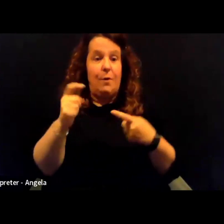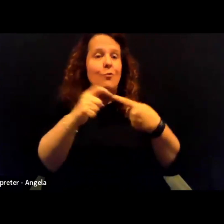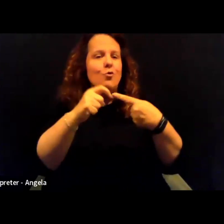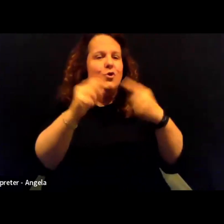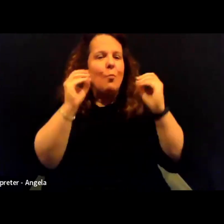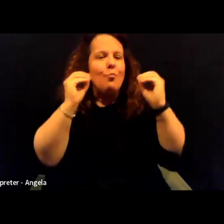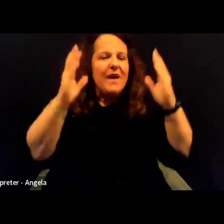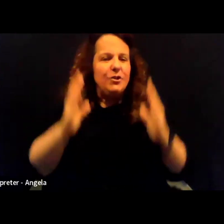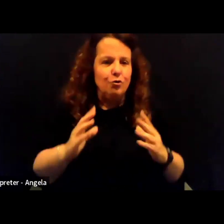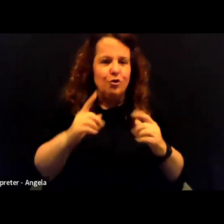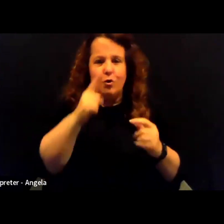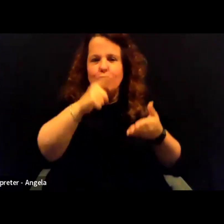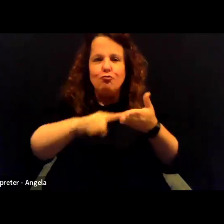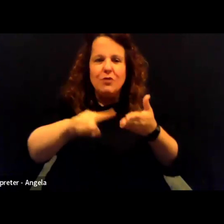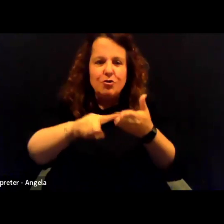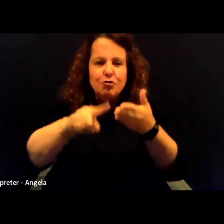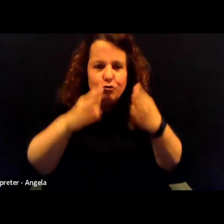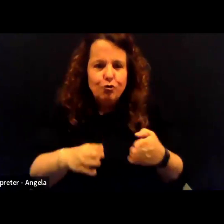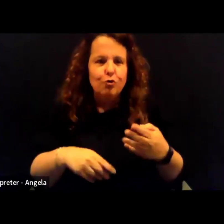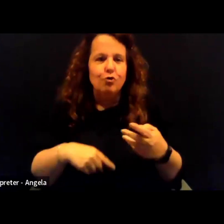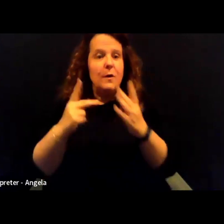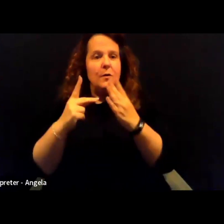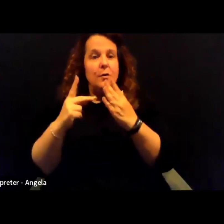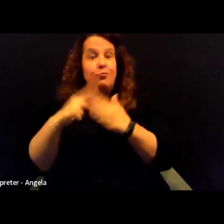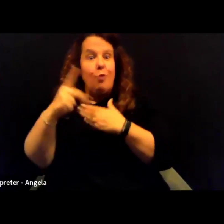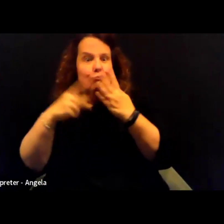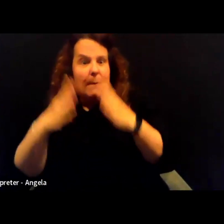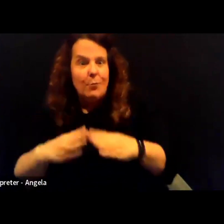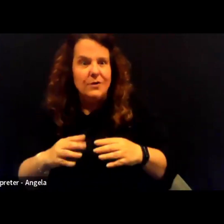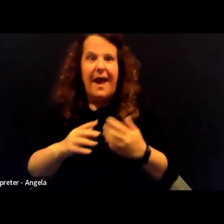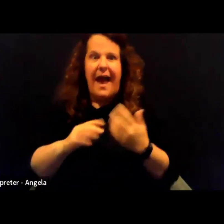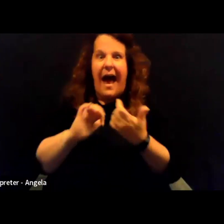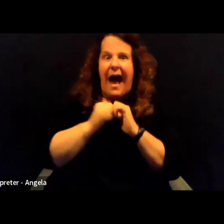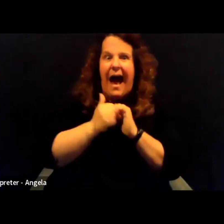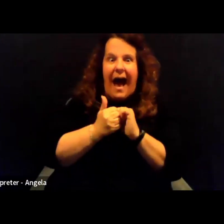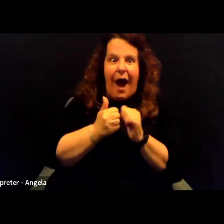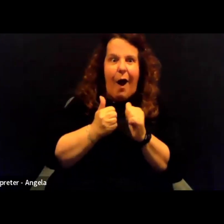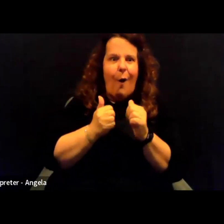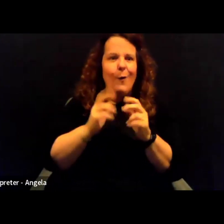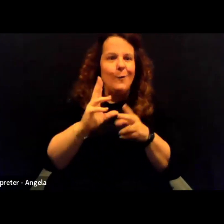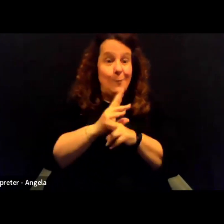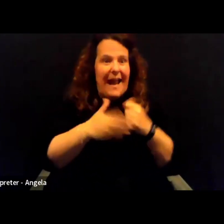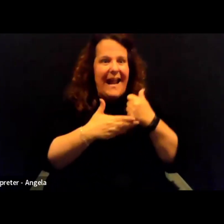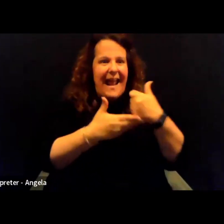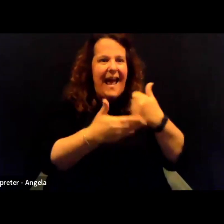that's the researchers, that's the program showing you how that you can help people get access.